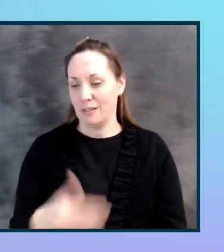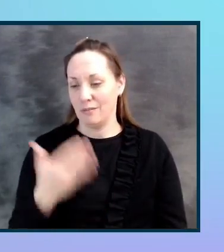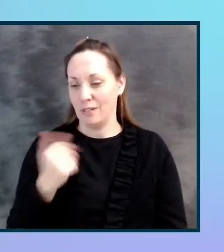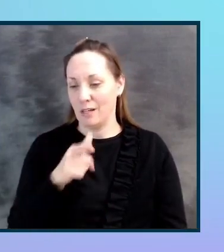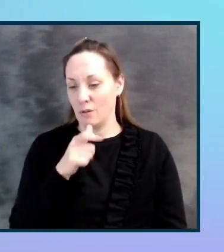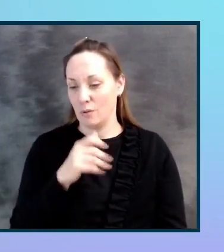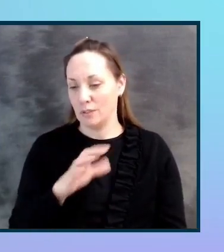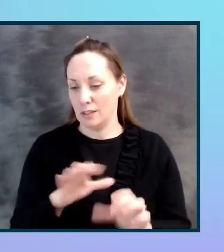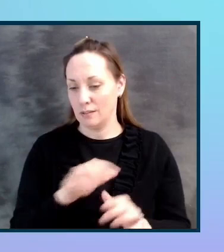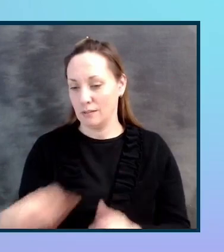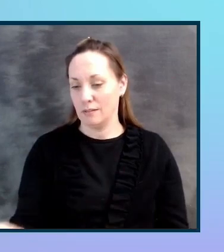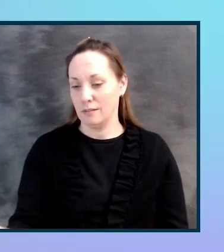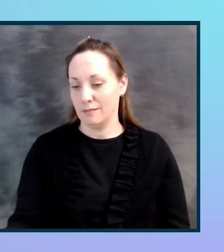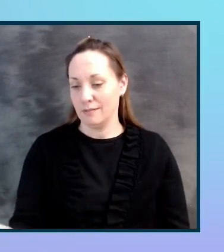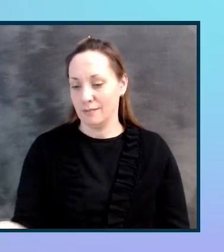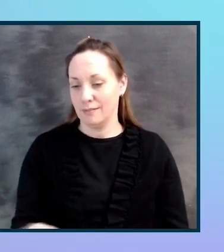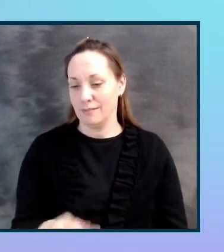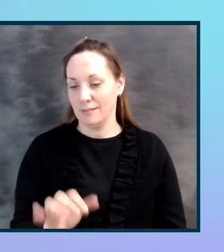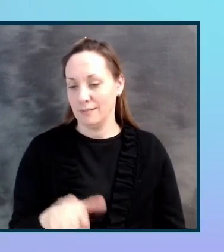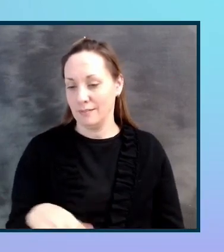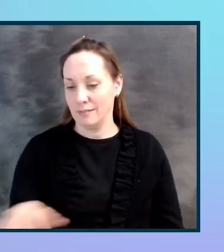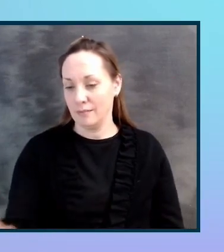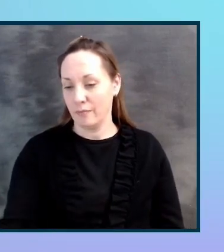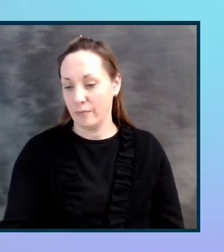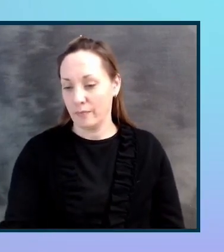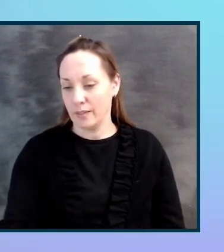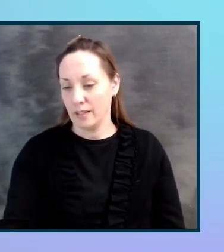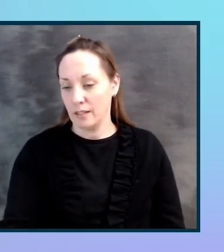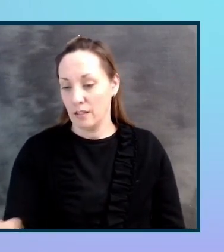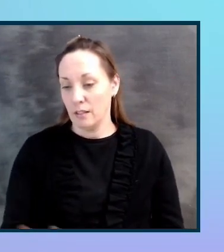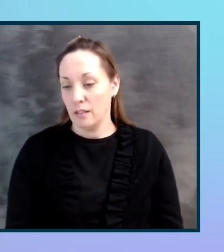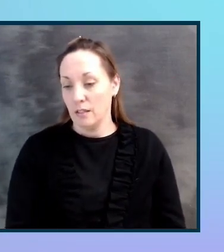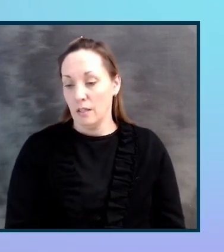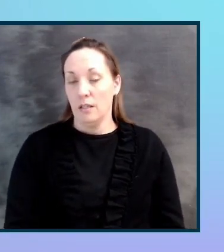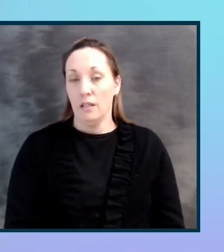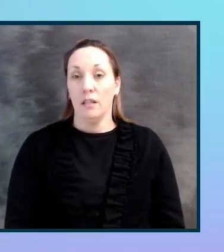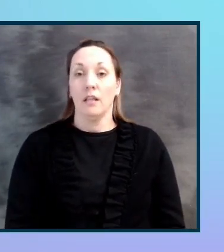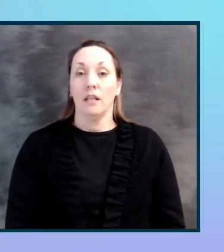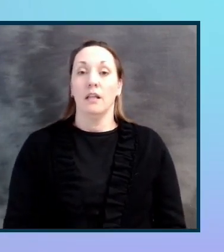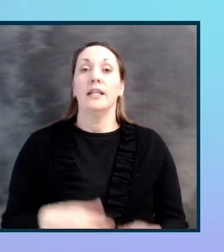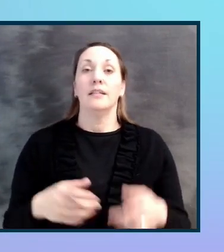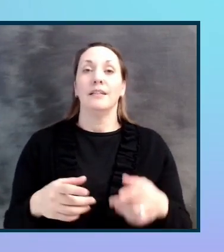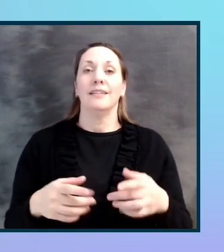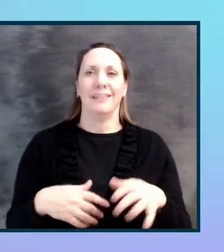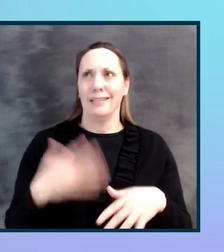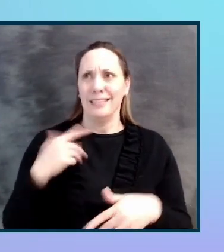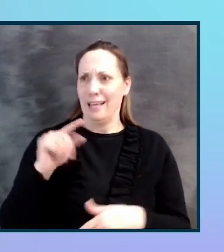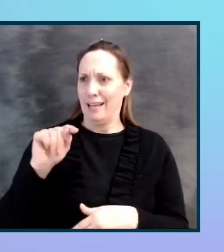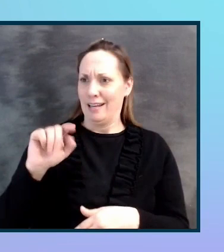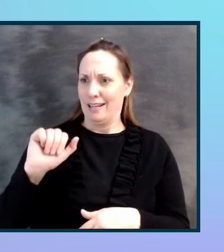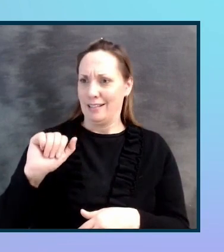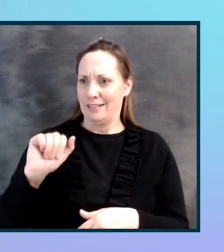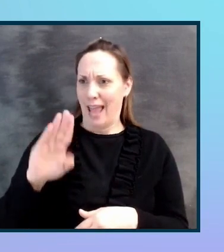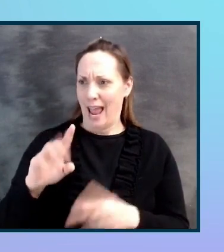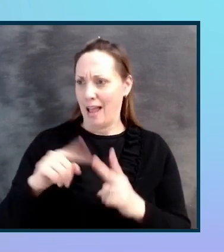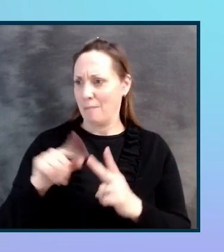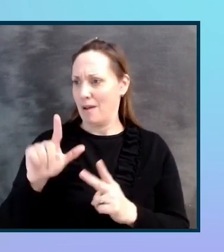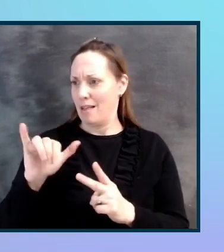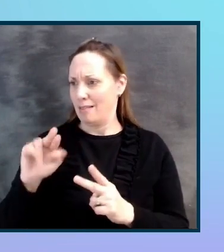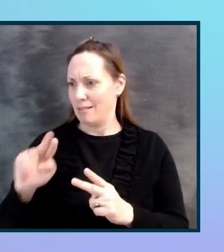but is it a tab, is it a lint, is it a control? All right, so that was a good question.